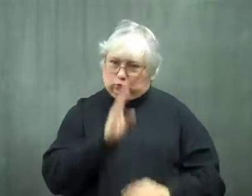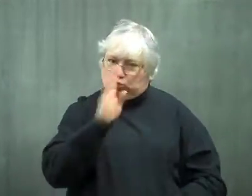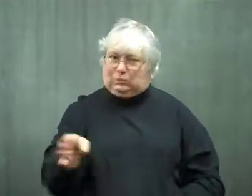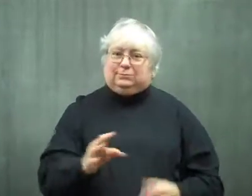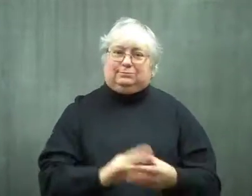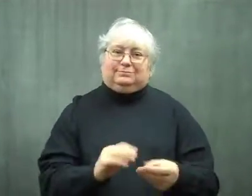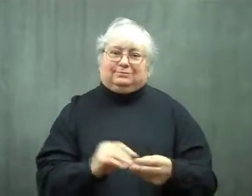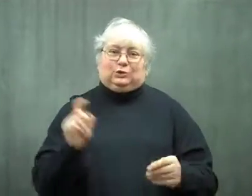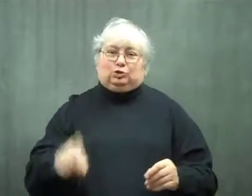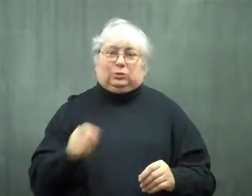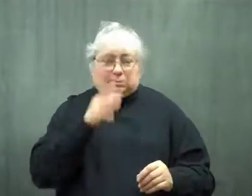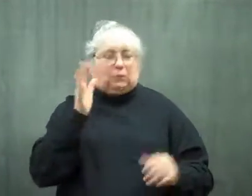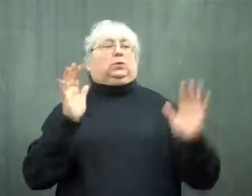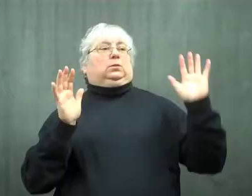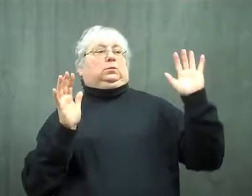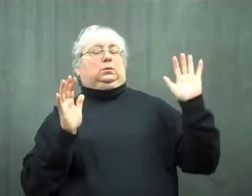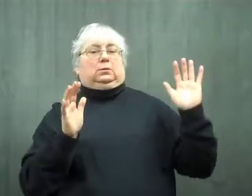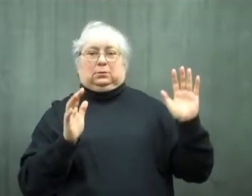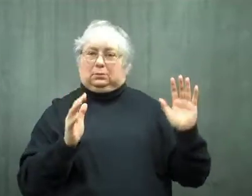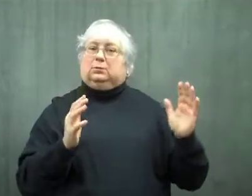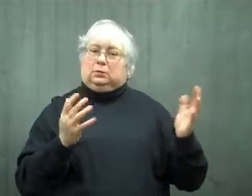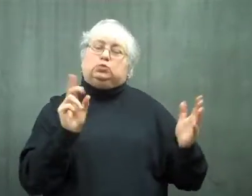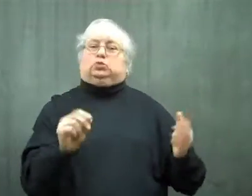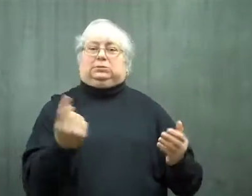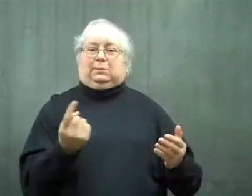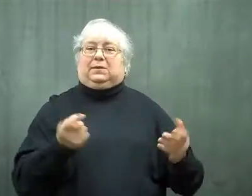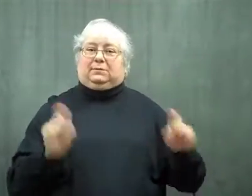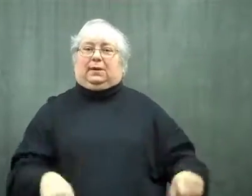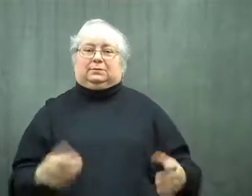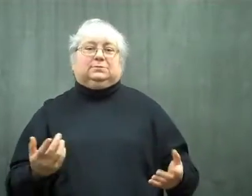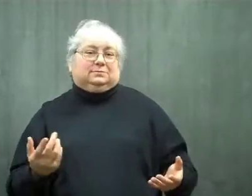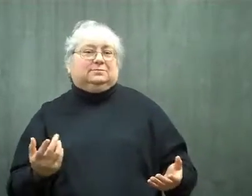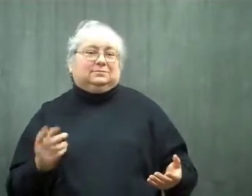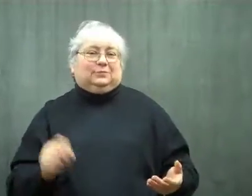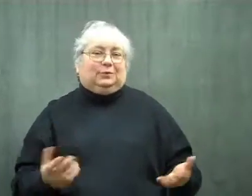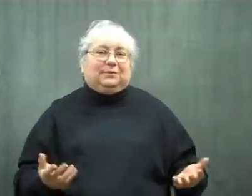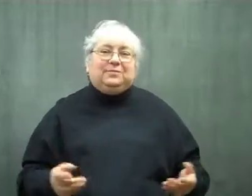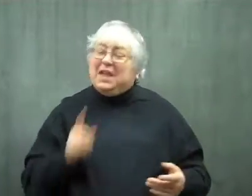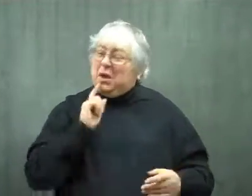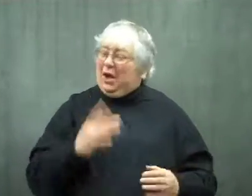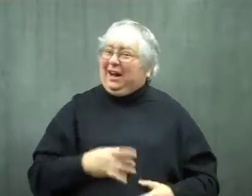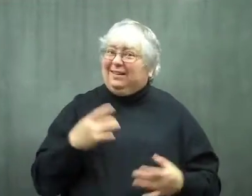They need to use straight talk to motivate the parents to do something.